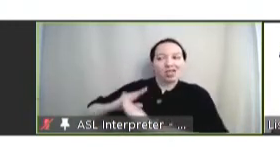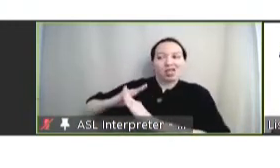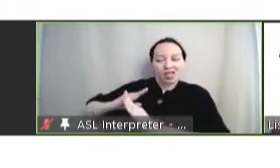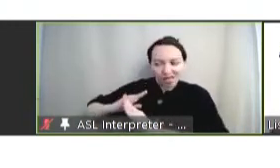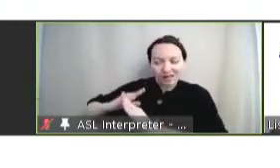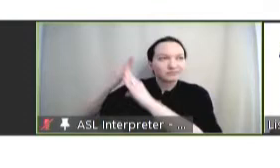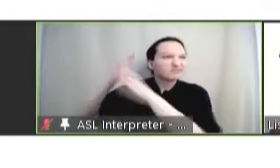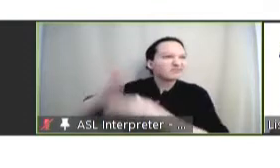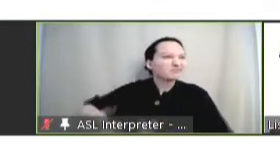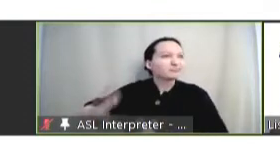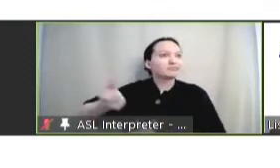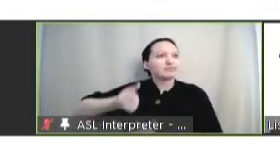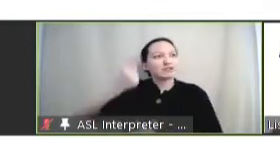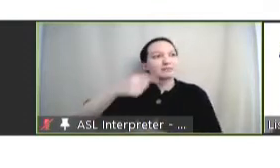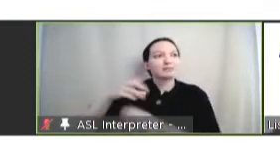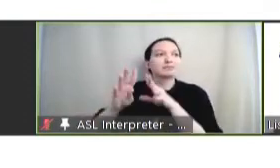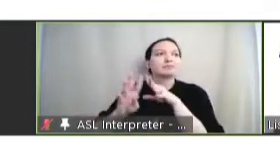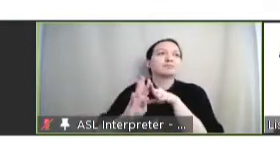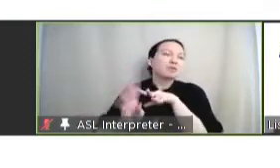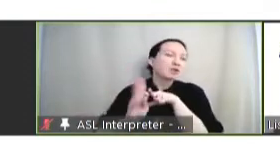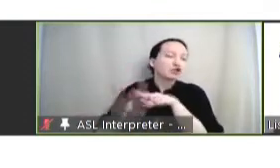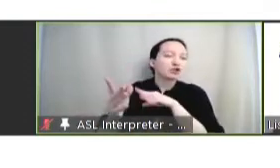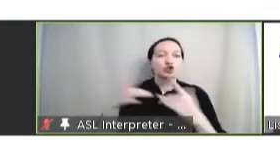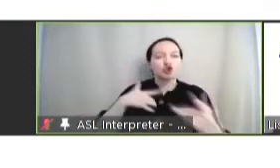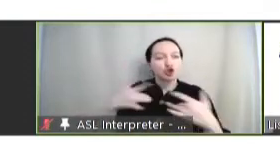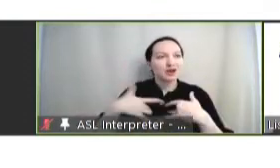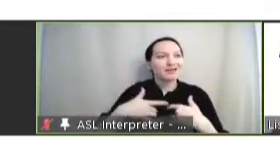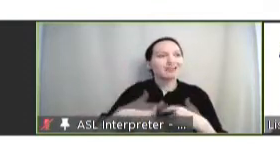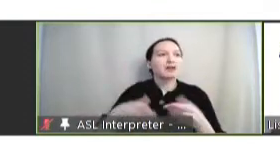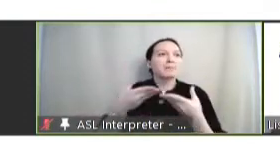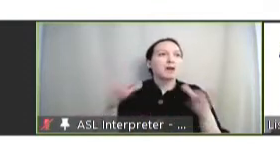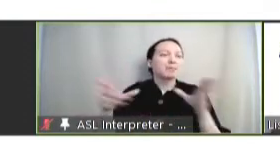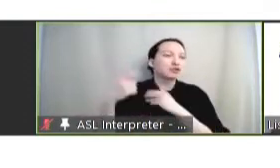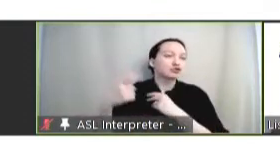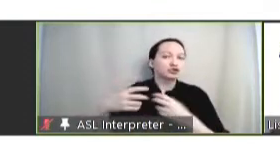We understand immigration concerns like public charge and fear and distrust of